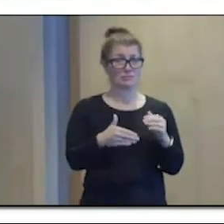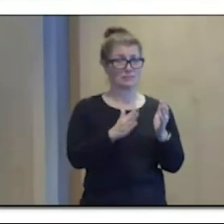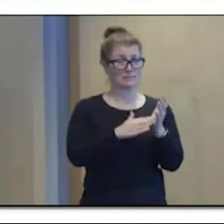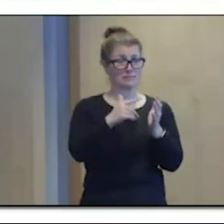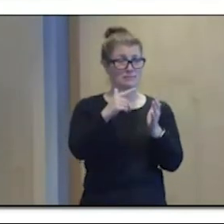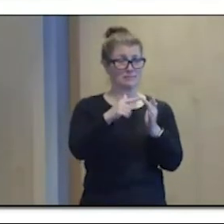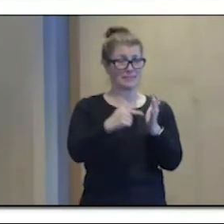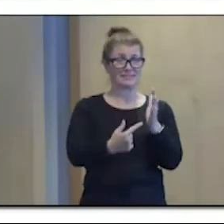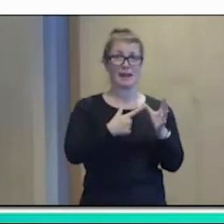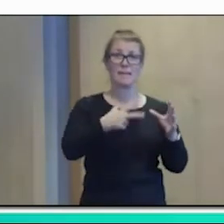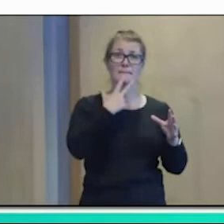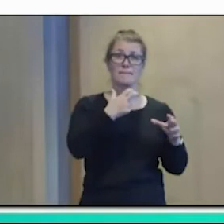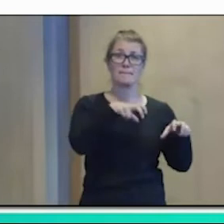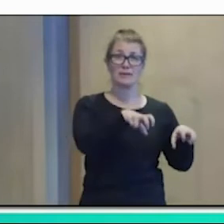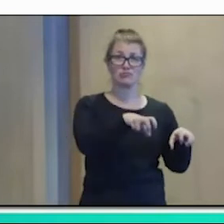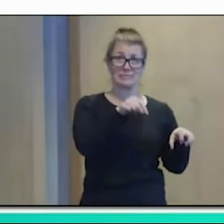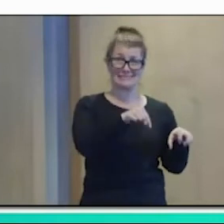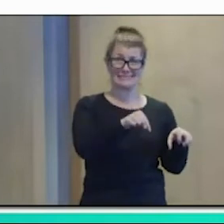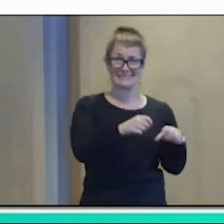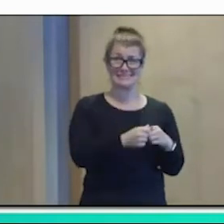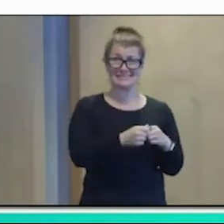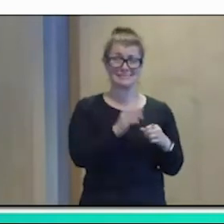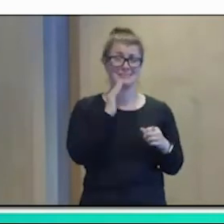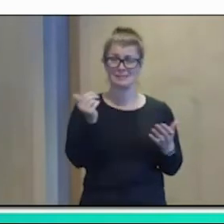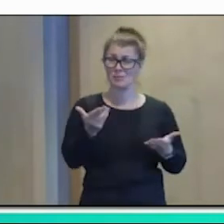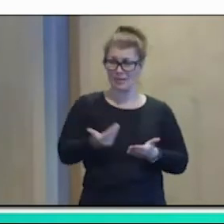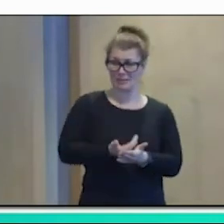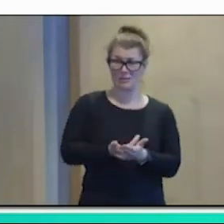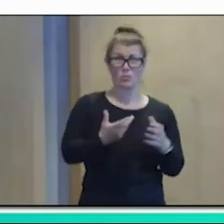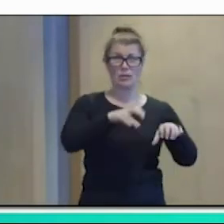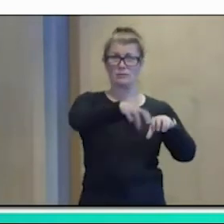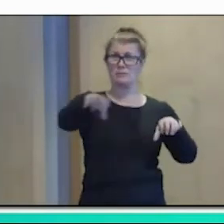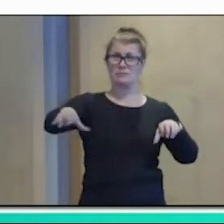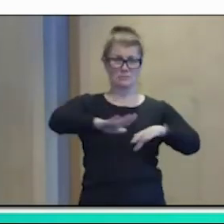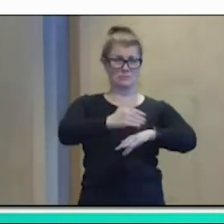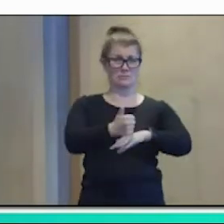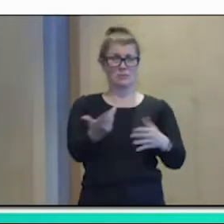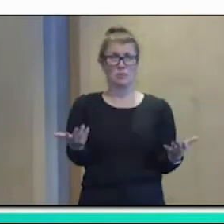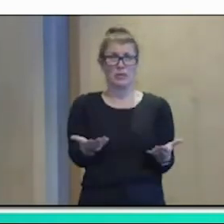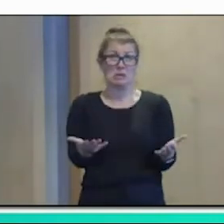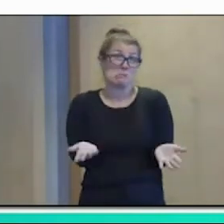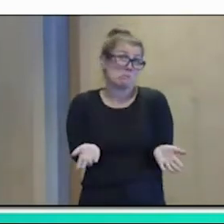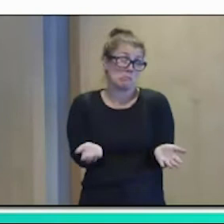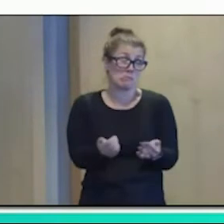at the moment. So does it really matter where storage is located and this table compares and